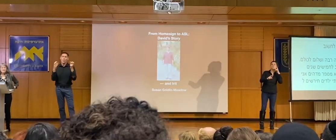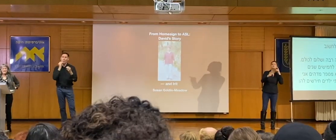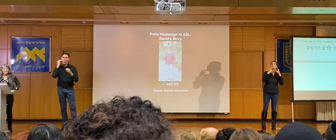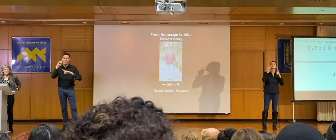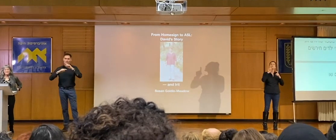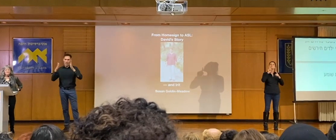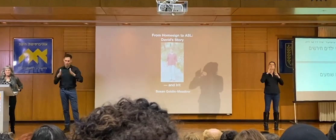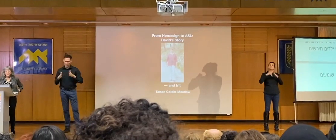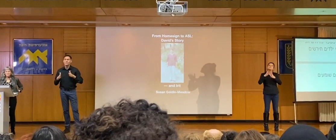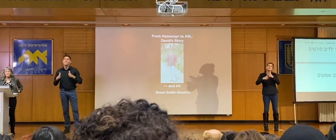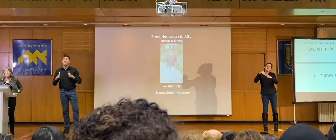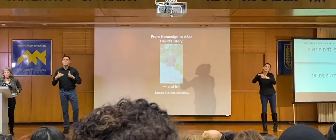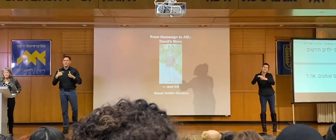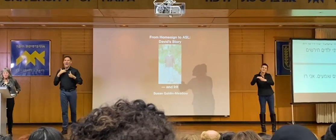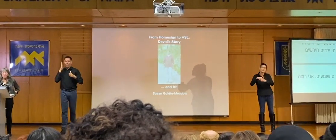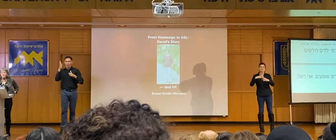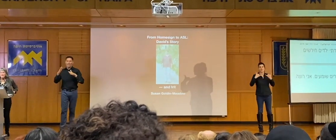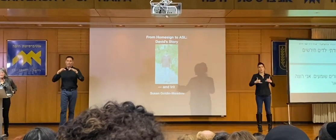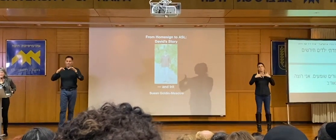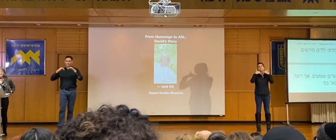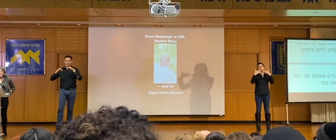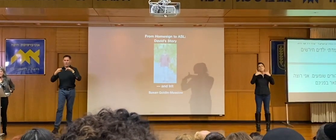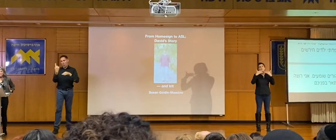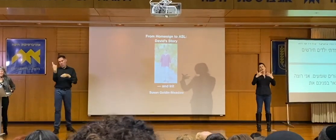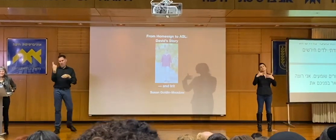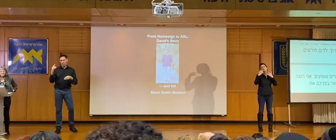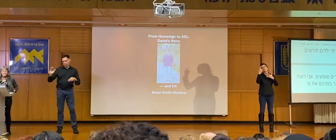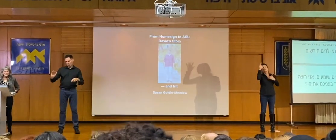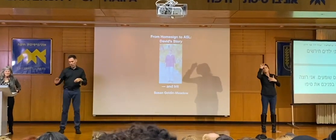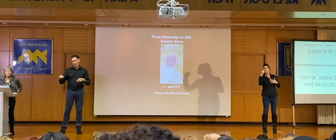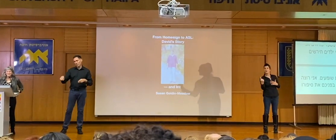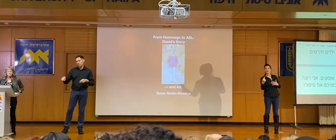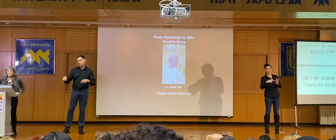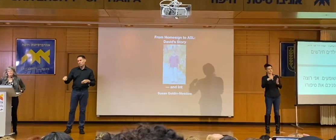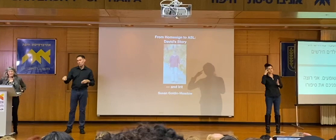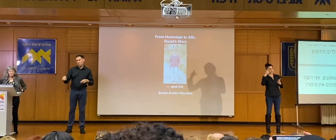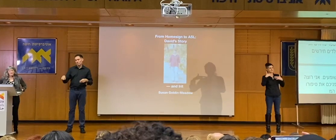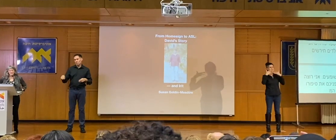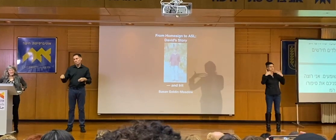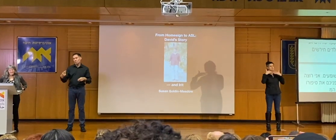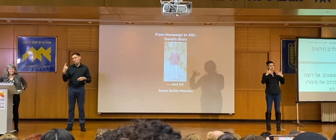to text is the huge variability of signers. This was the first moment I was happy to have this YouTube channel,